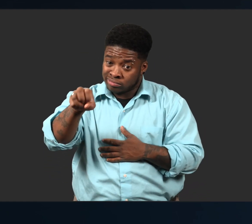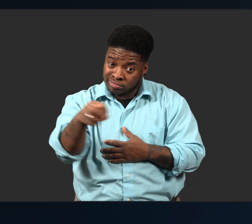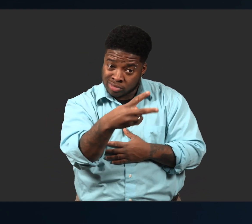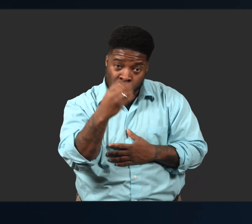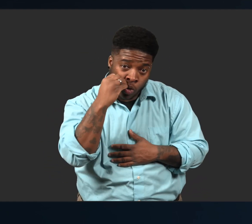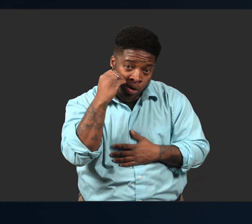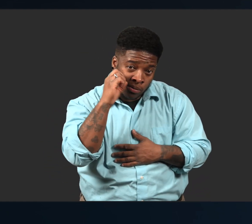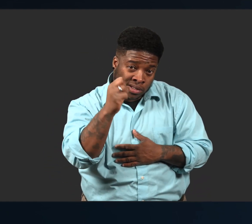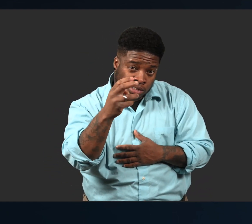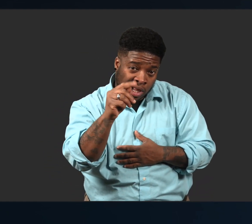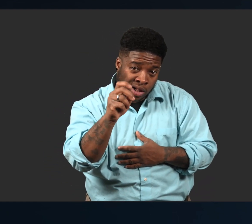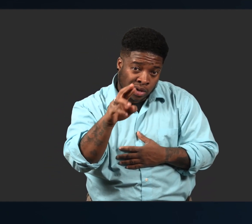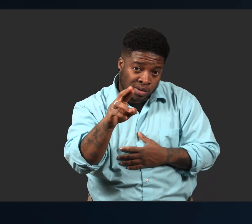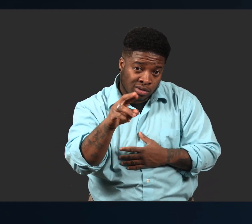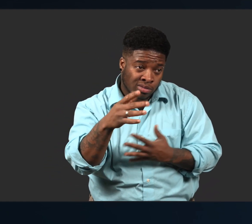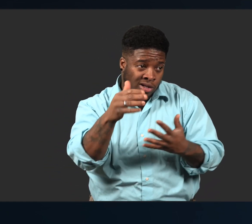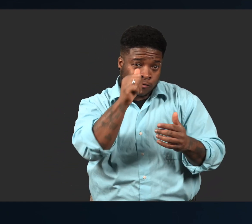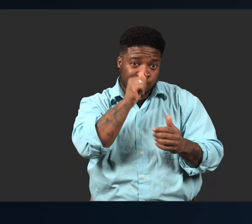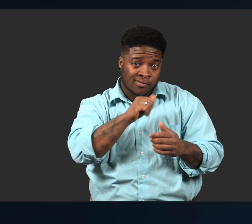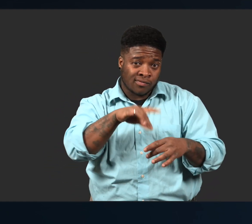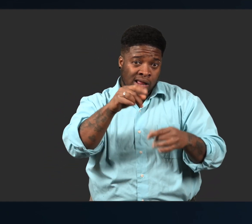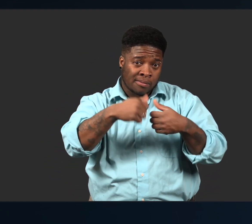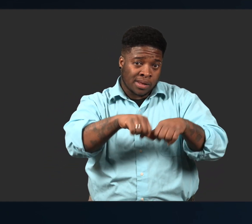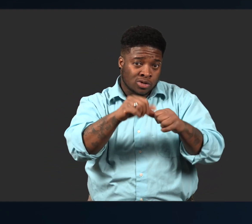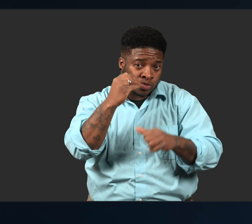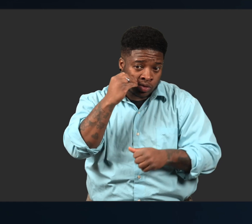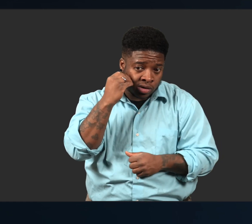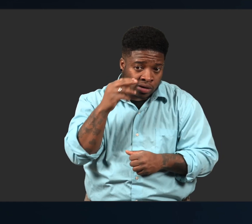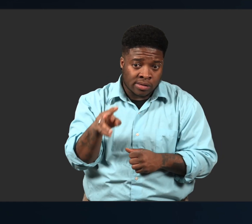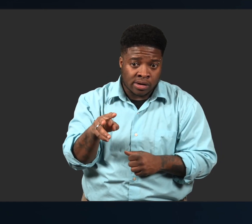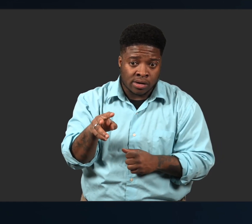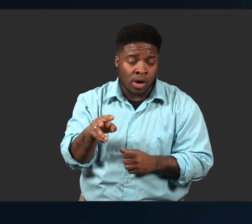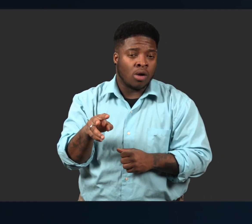Alice's other options are to transfer to a homeless shelter or find a place to live on her own.